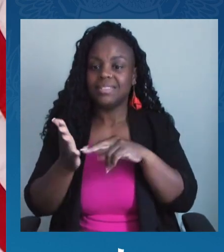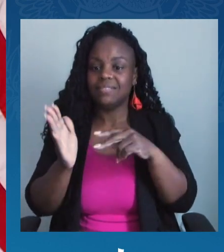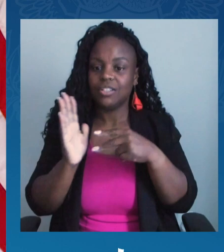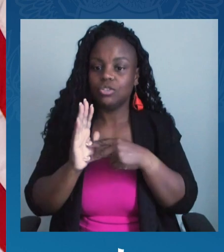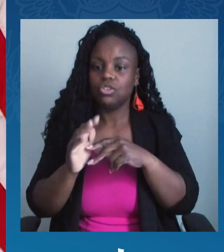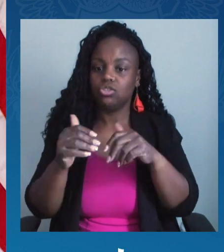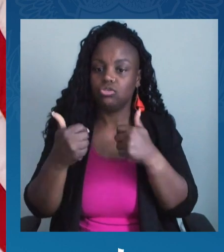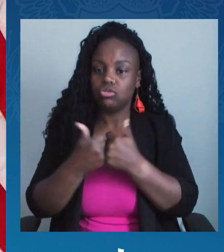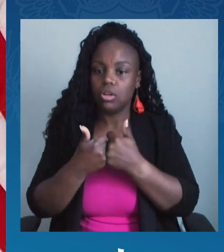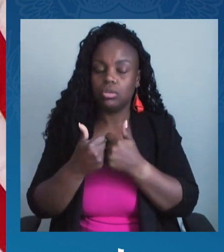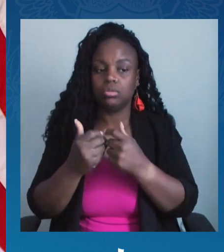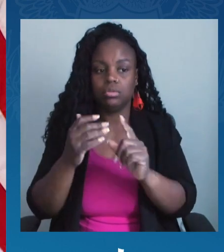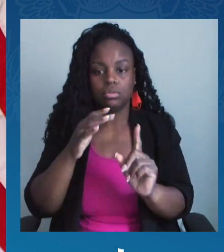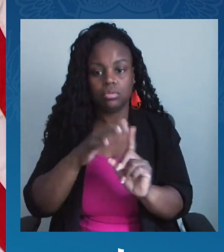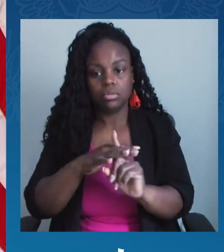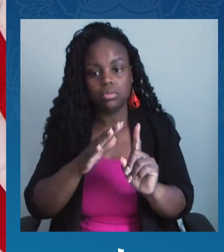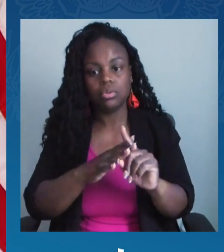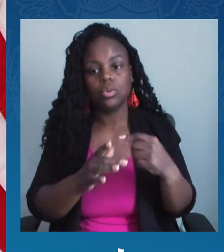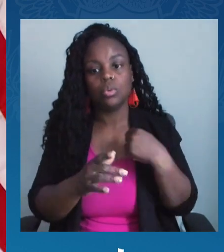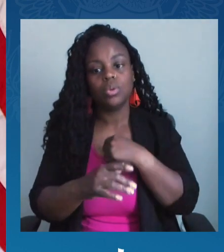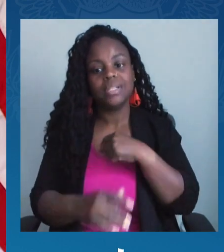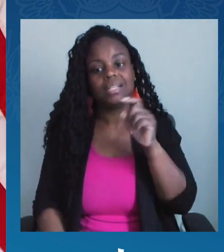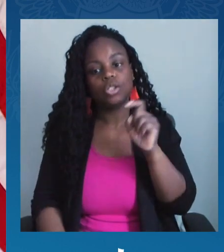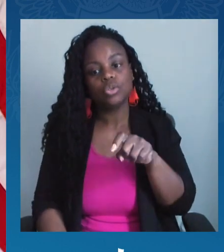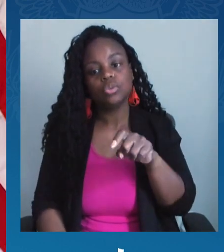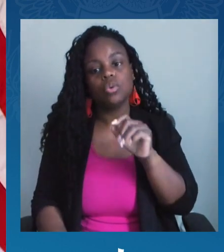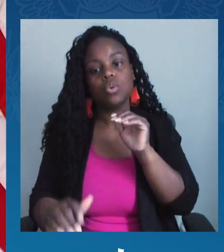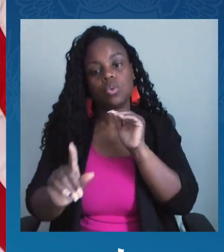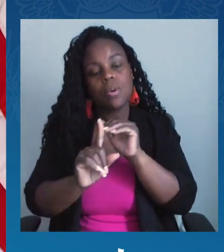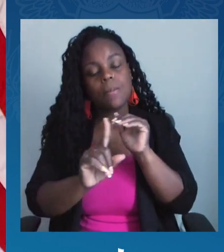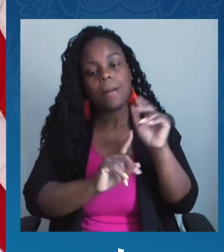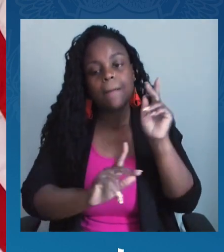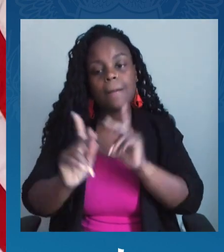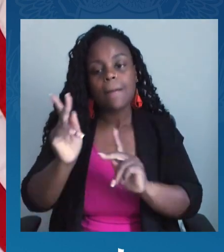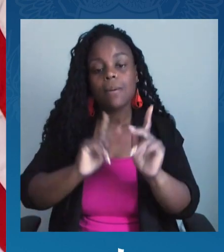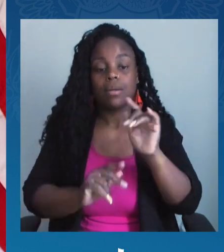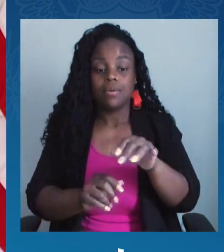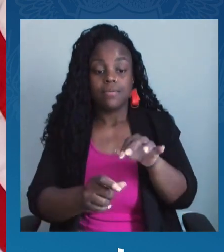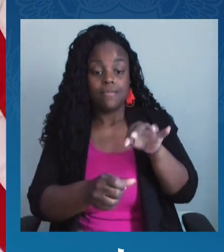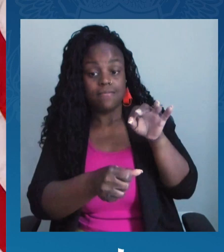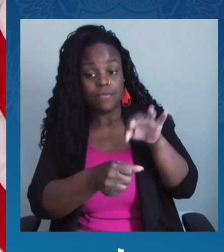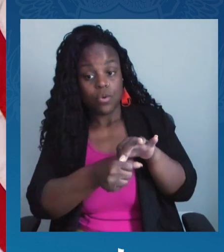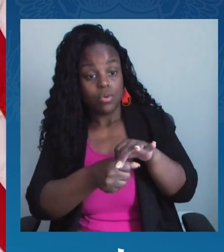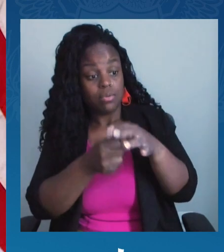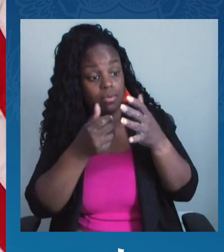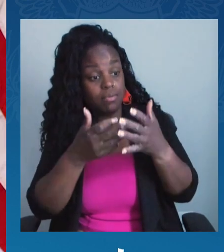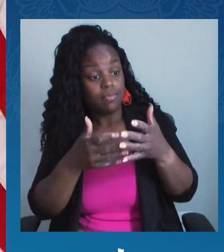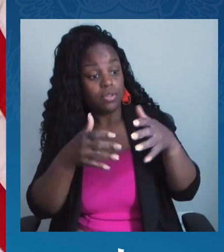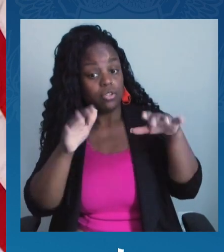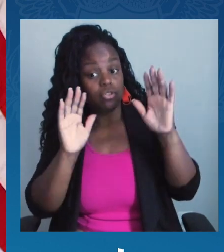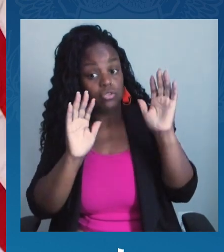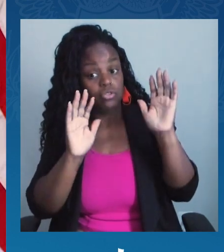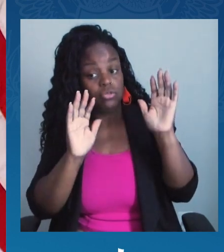We need to remind people that when they vote, they are in essence making a request,